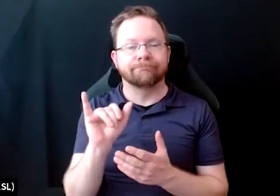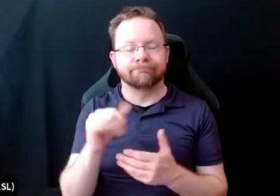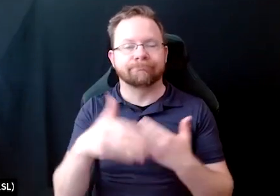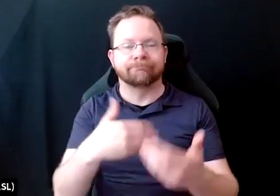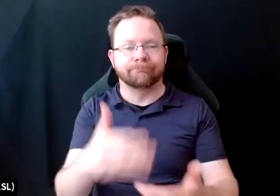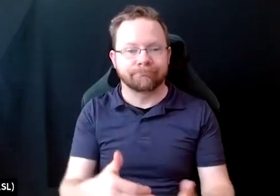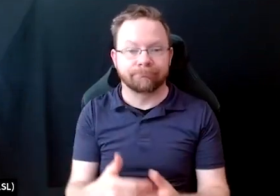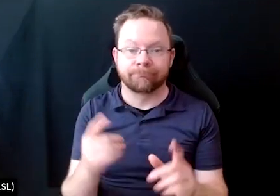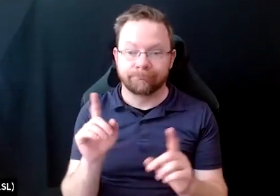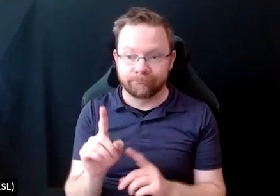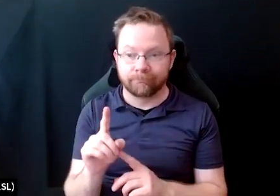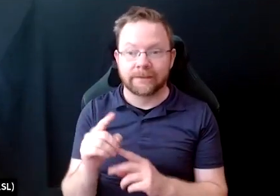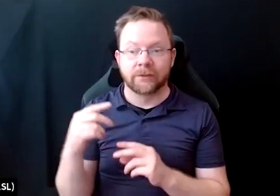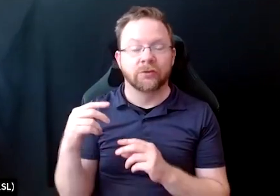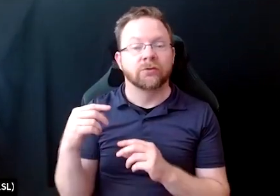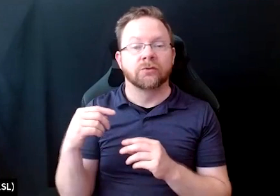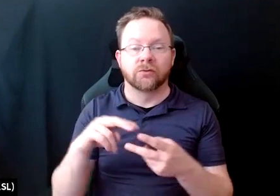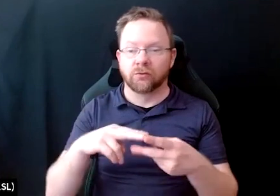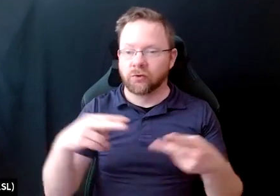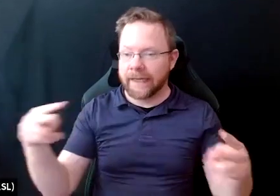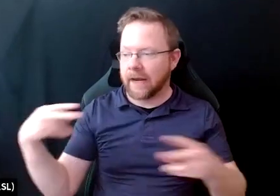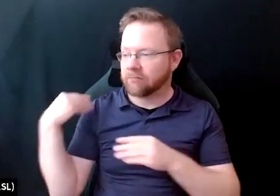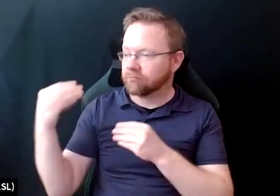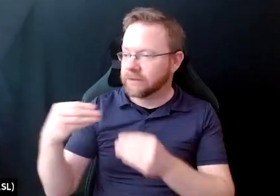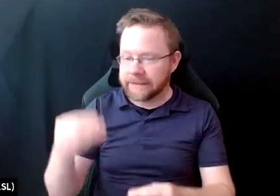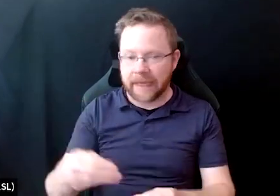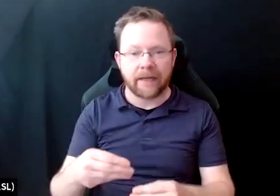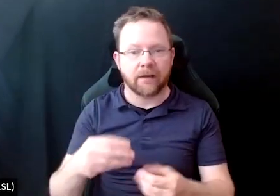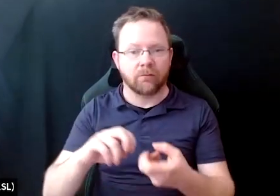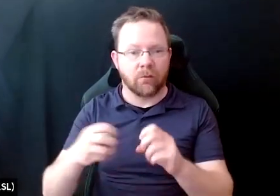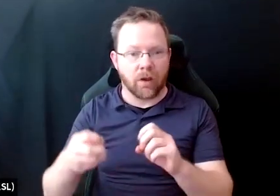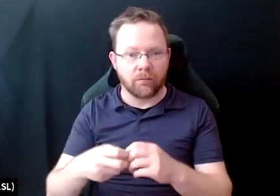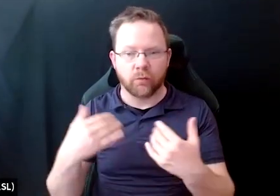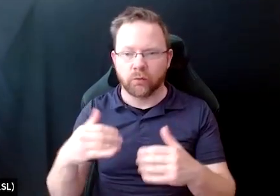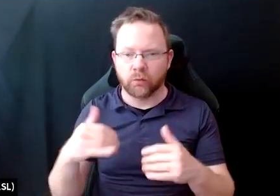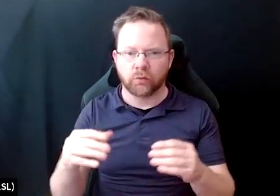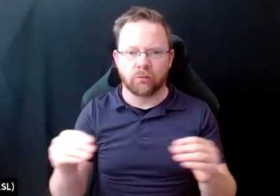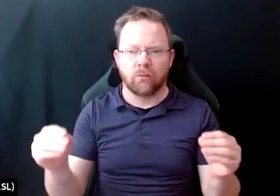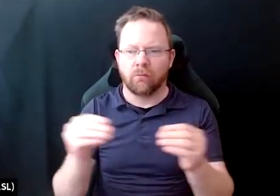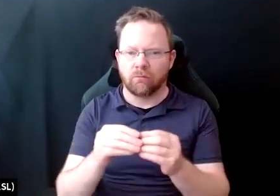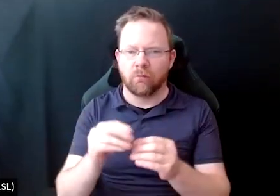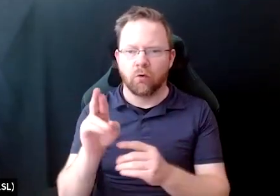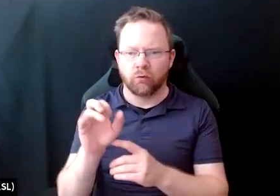One is, genetic disorders have a broader risk profile than disability due to an accident.